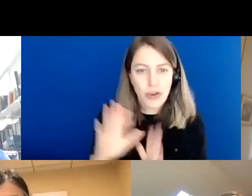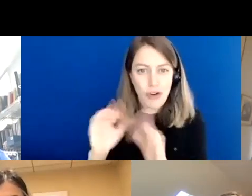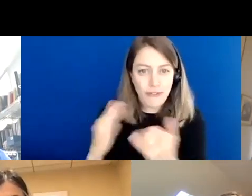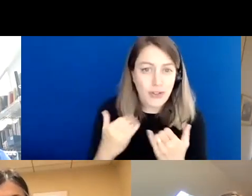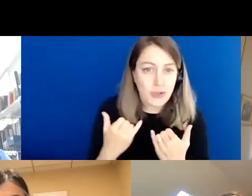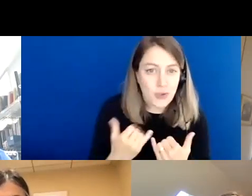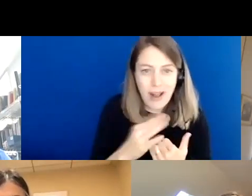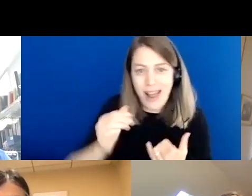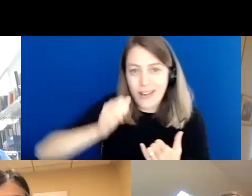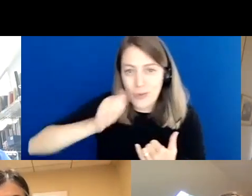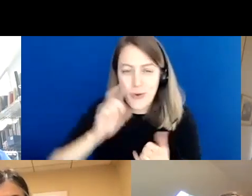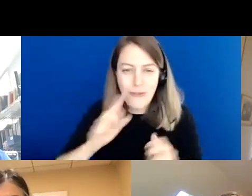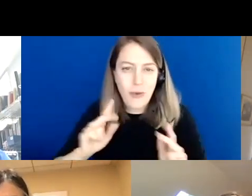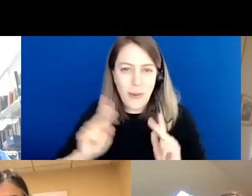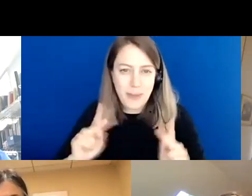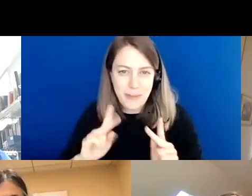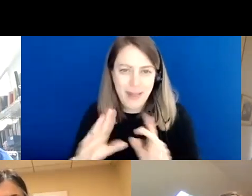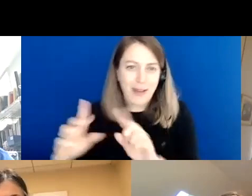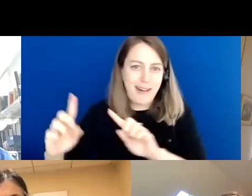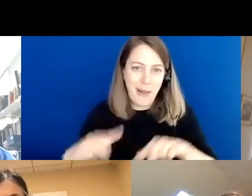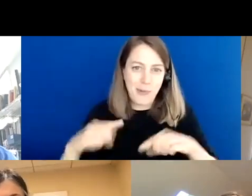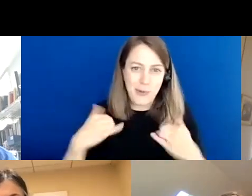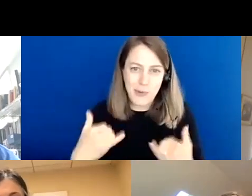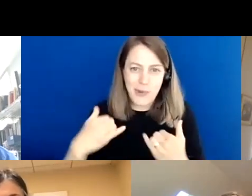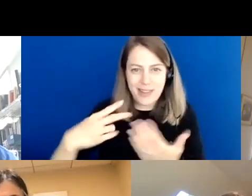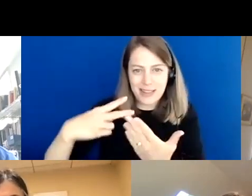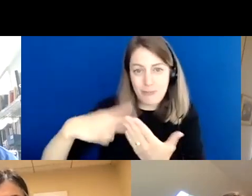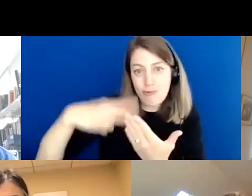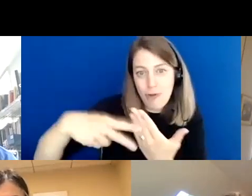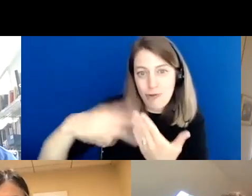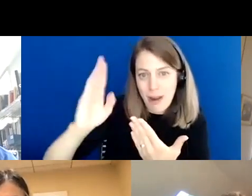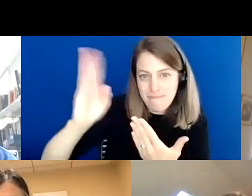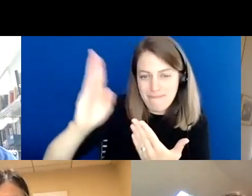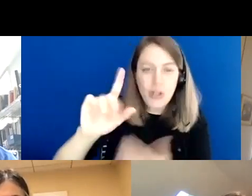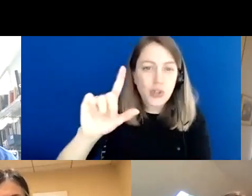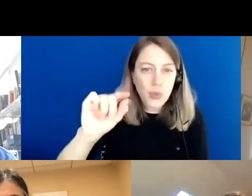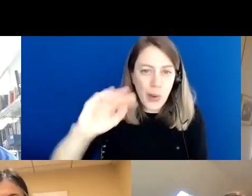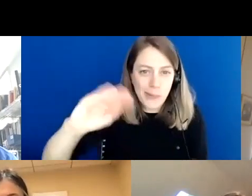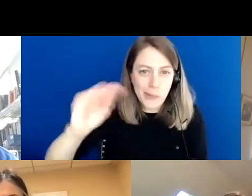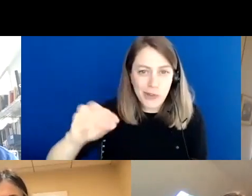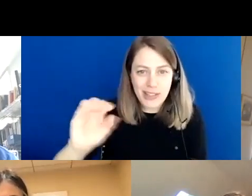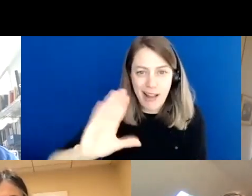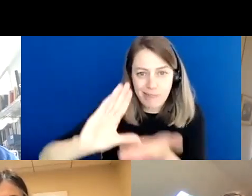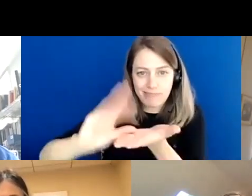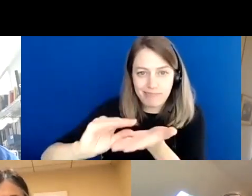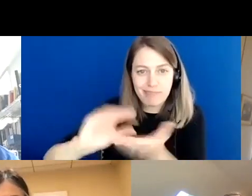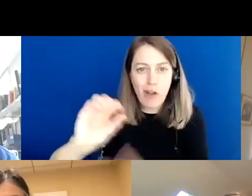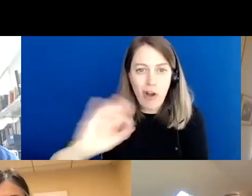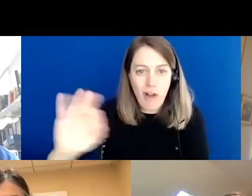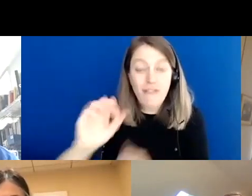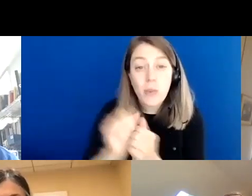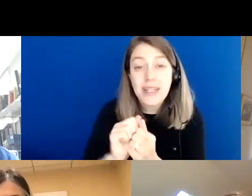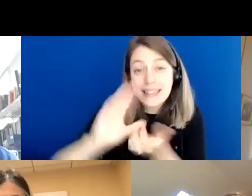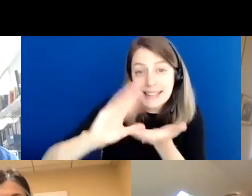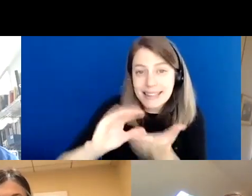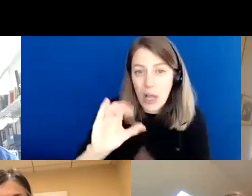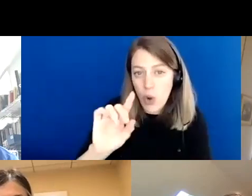this program at 20 percent off with the discount code PAS20,